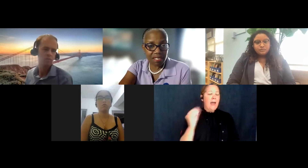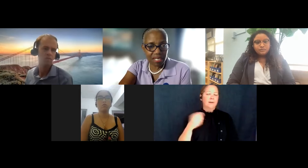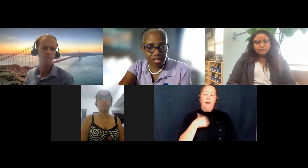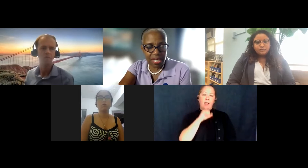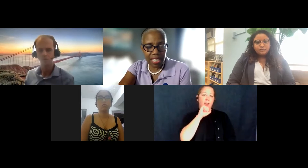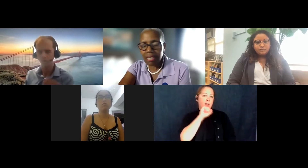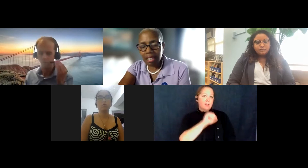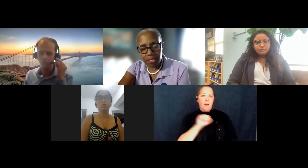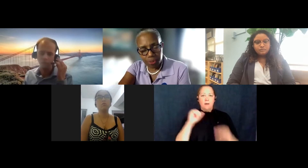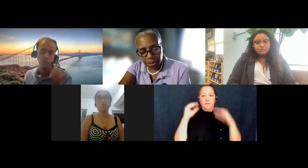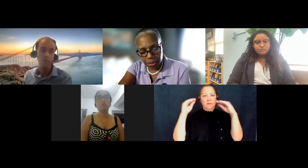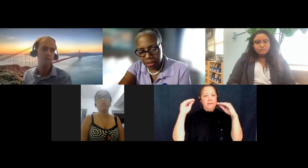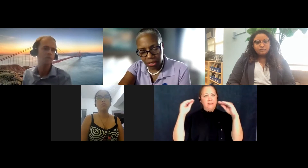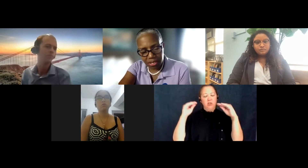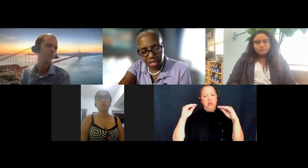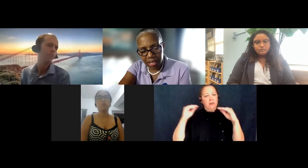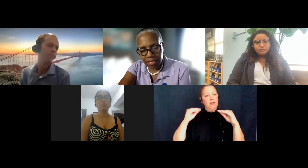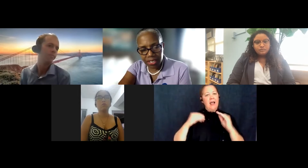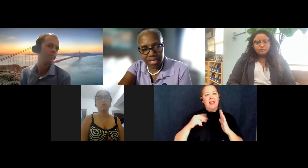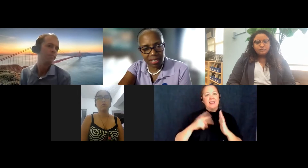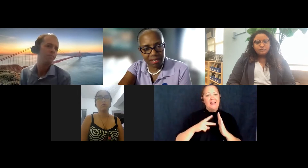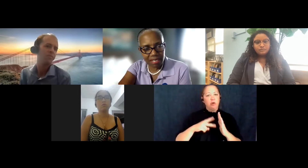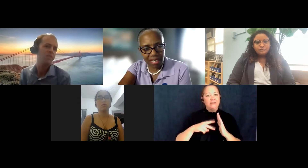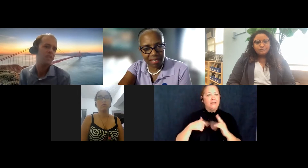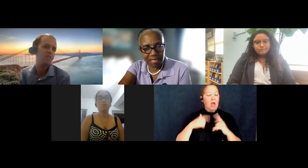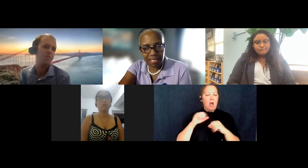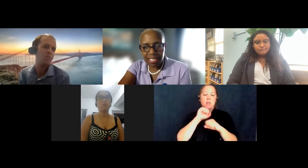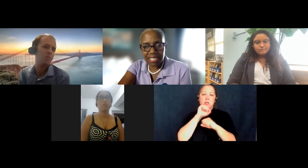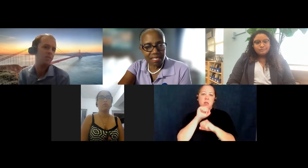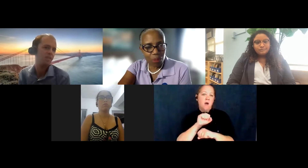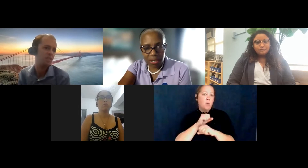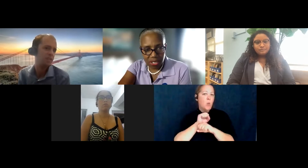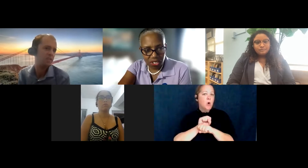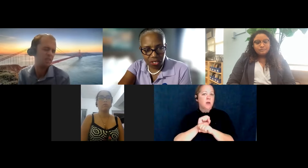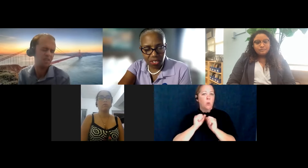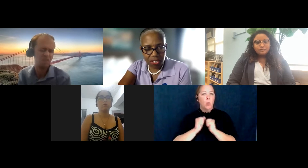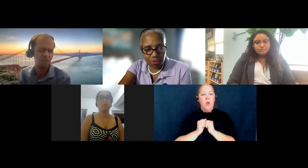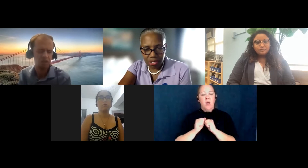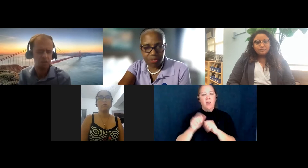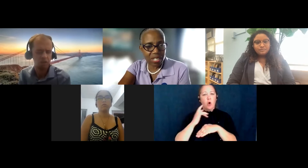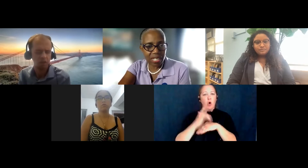literacy. I loved working with early childhood and watching children learn to read.